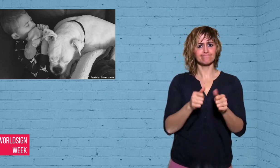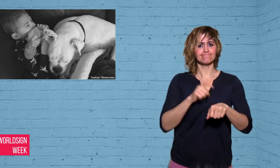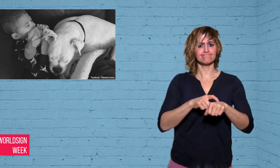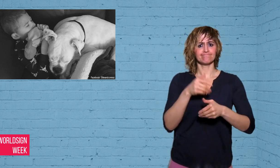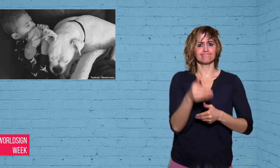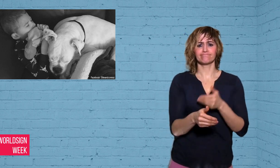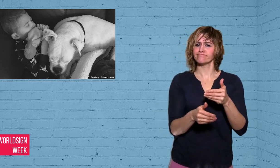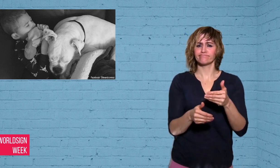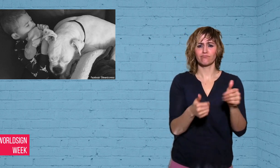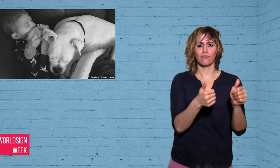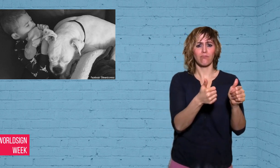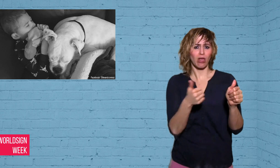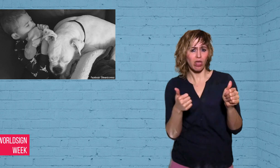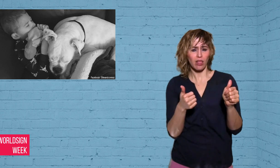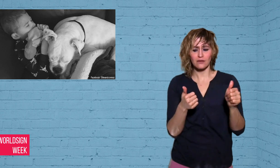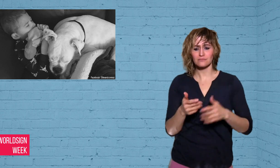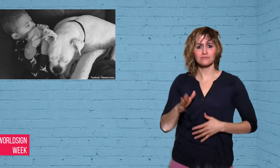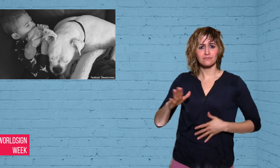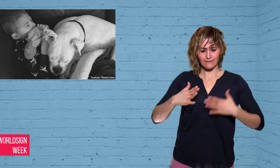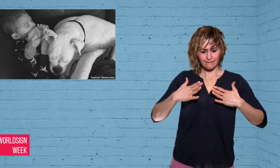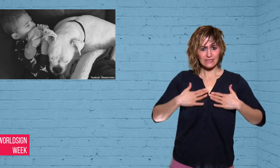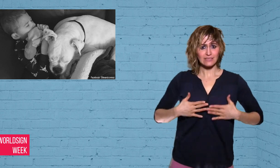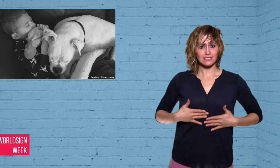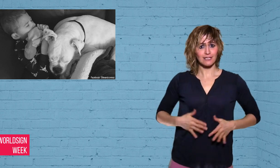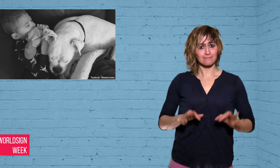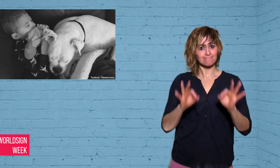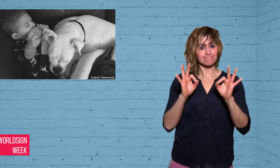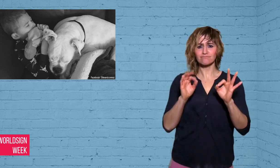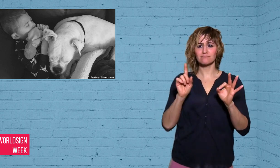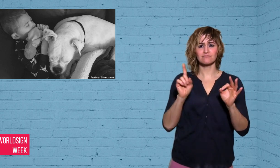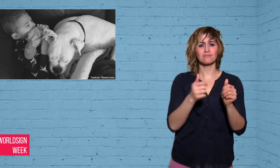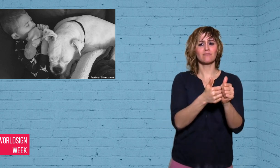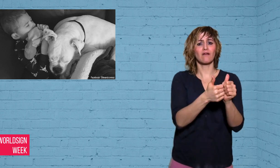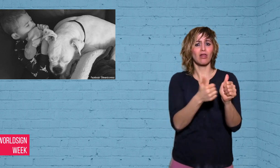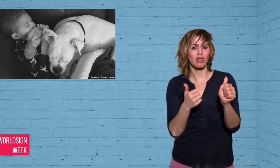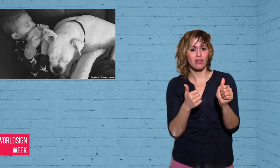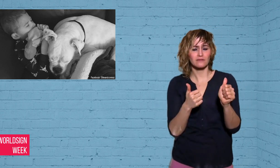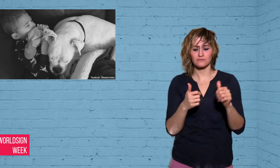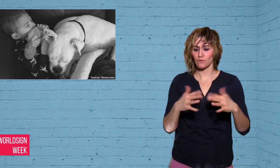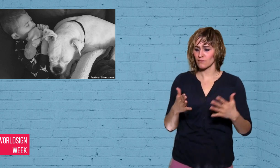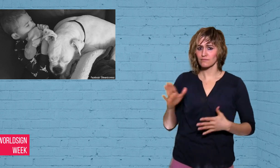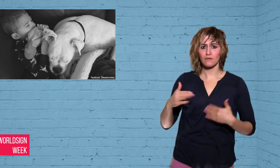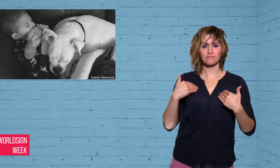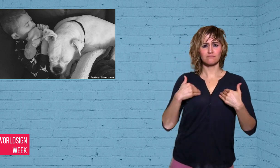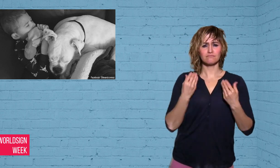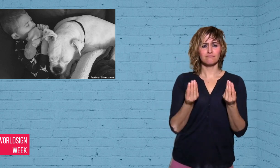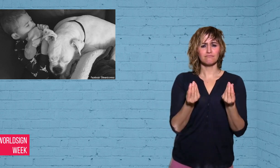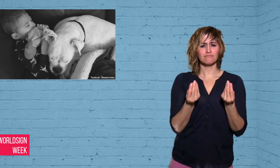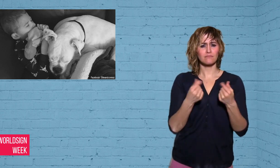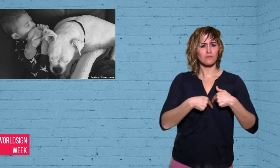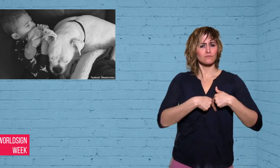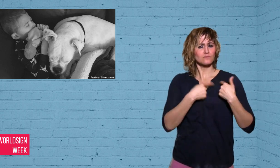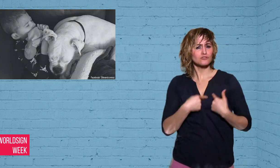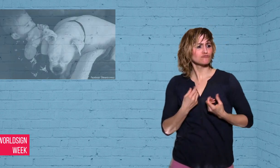No one knew if he could speak with a limited